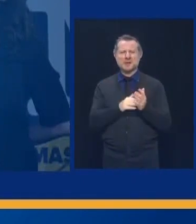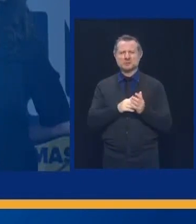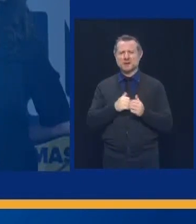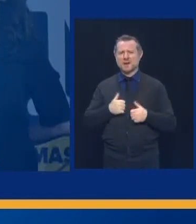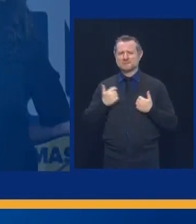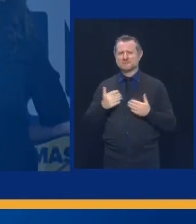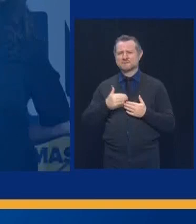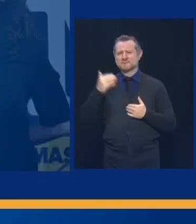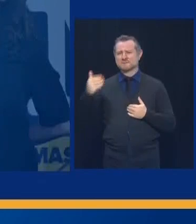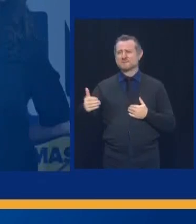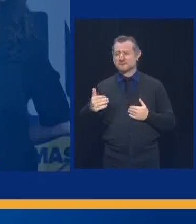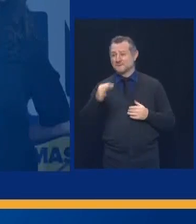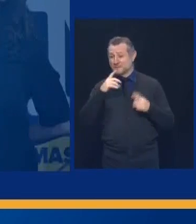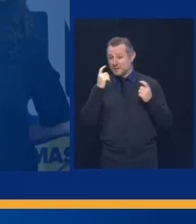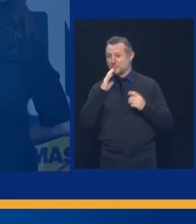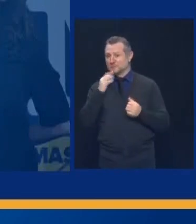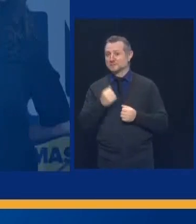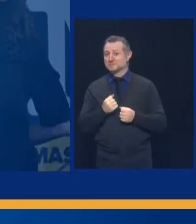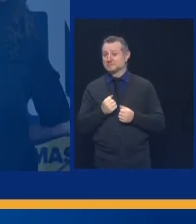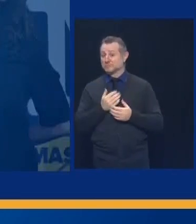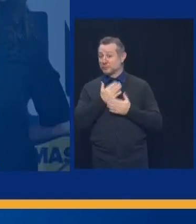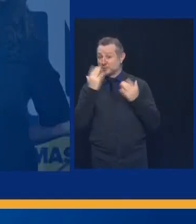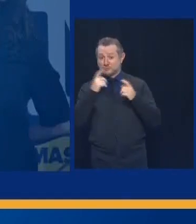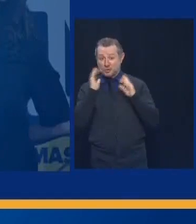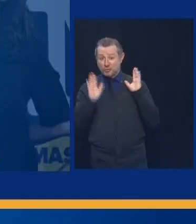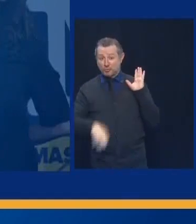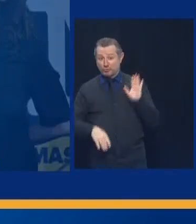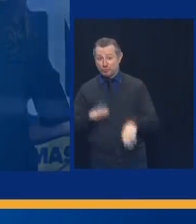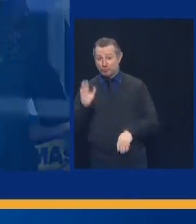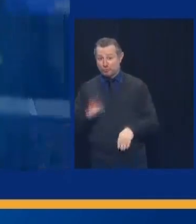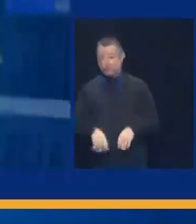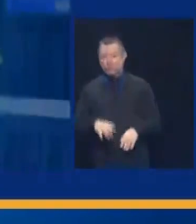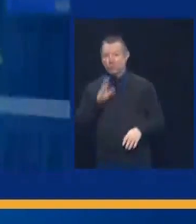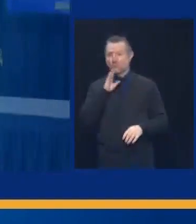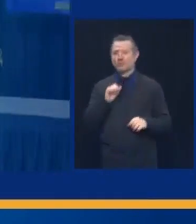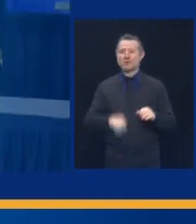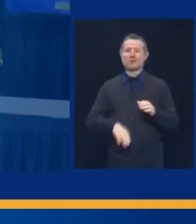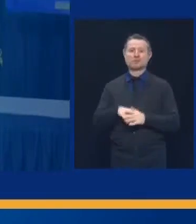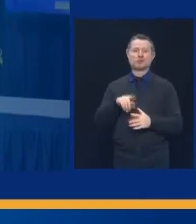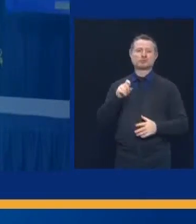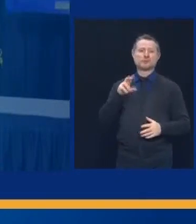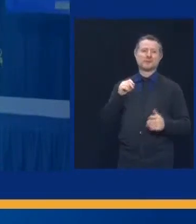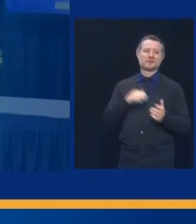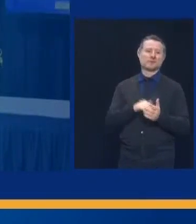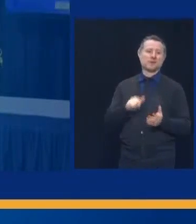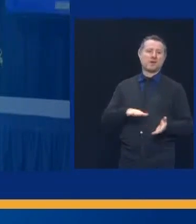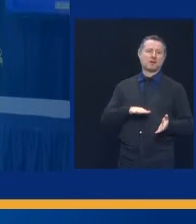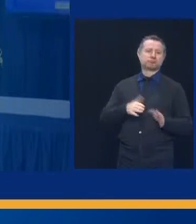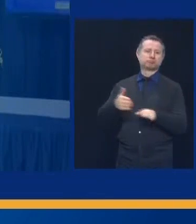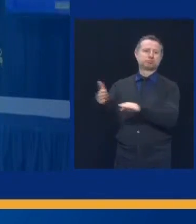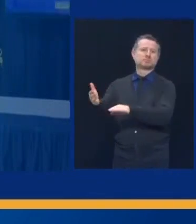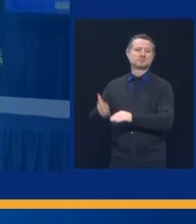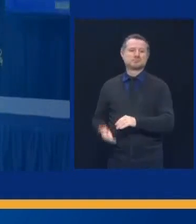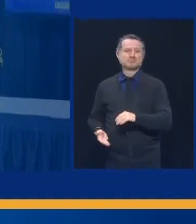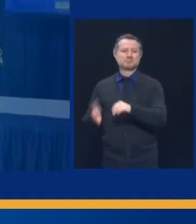, BRAIN IN THEIR HEAD SAYS IT. 98% OF NEW YORKERS SAY IT? WHY NOT?